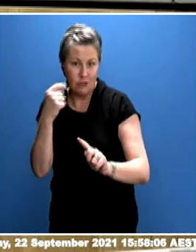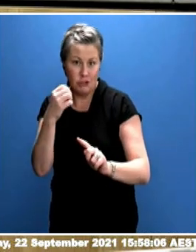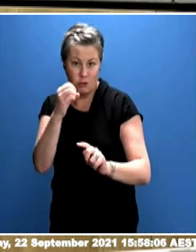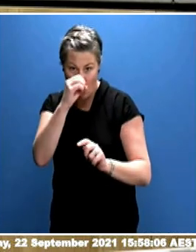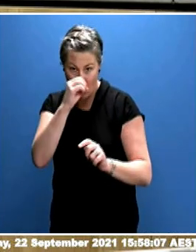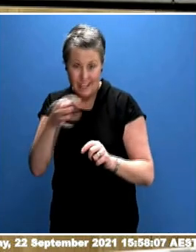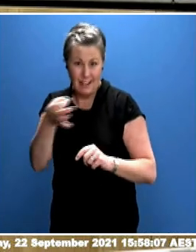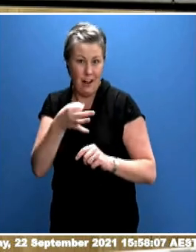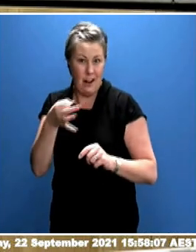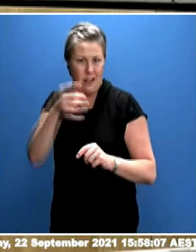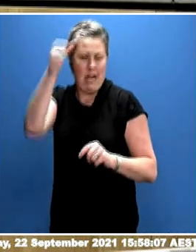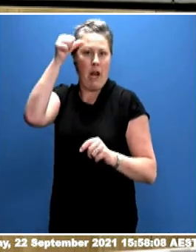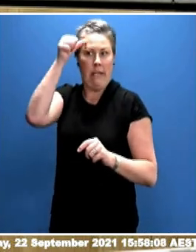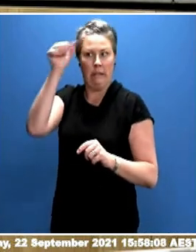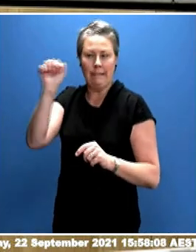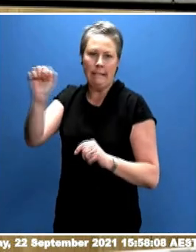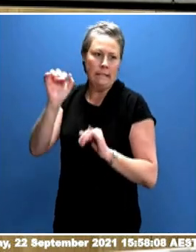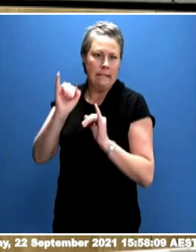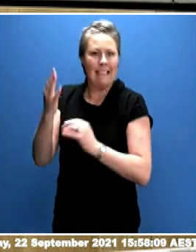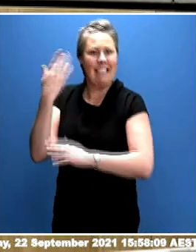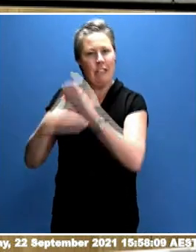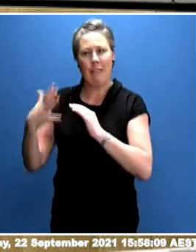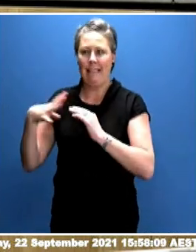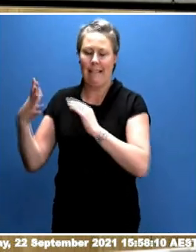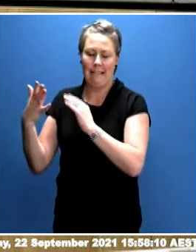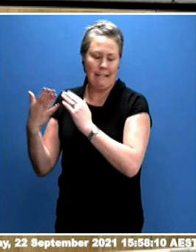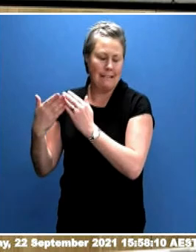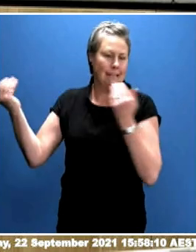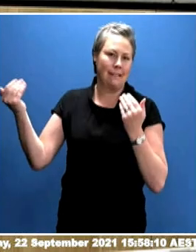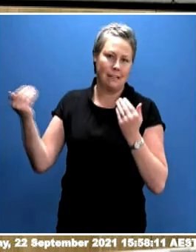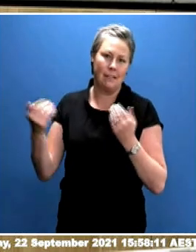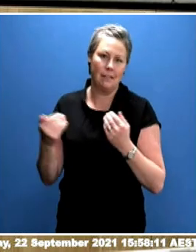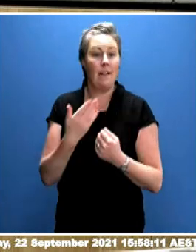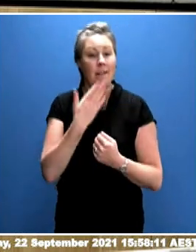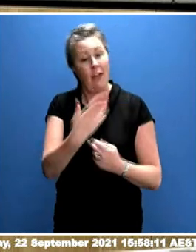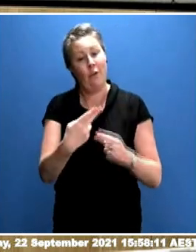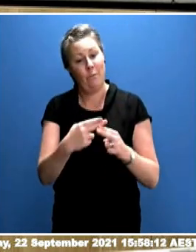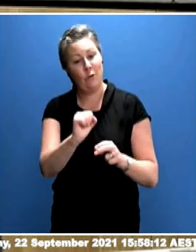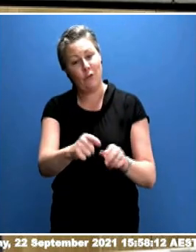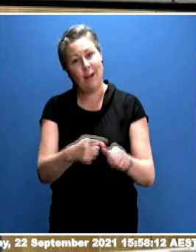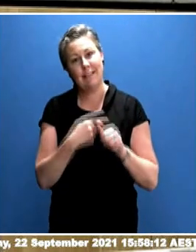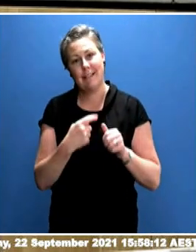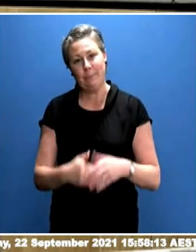there is history and we need to move away from it. But thank you very much for your response. Thank you.